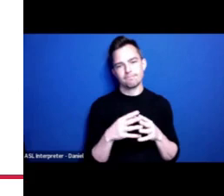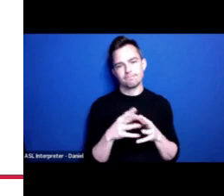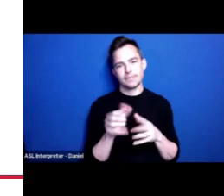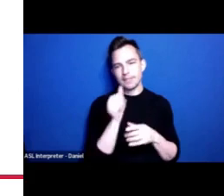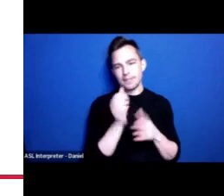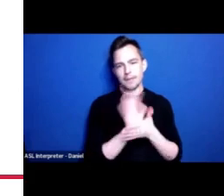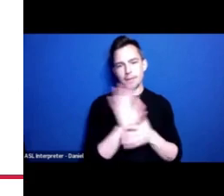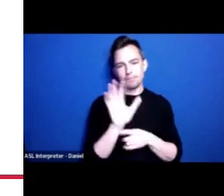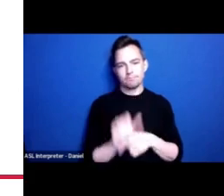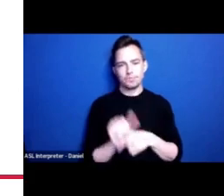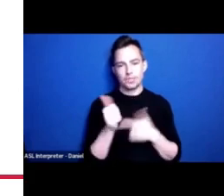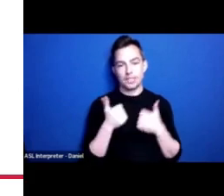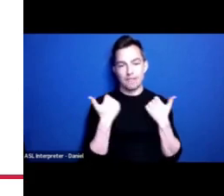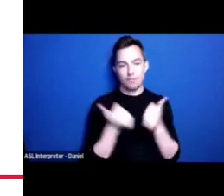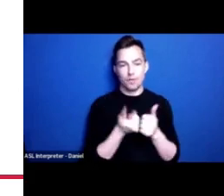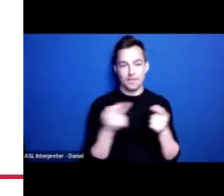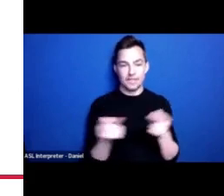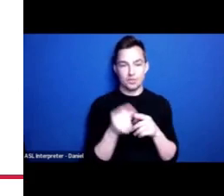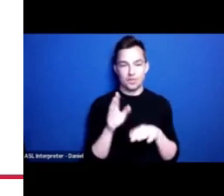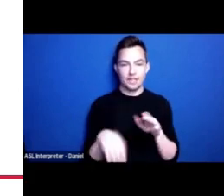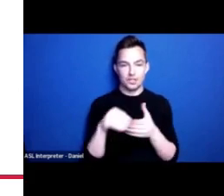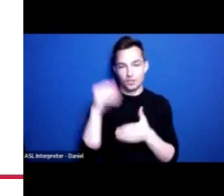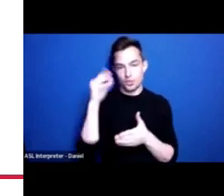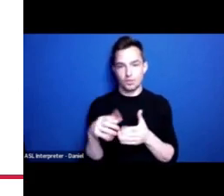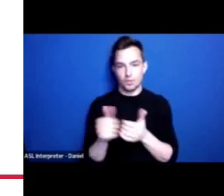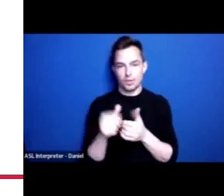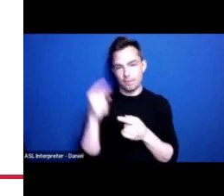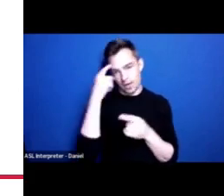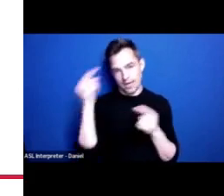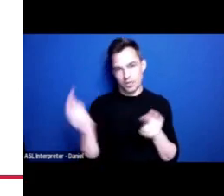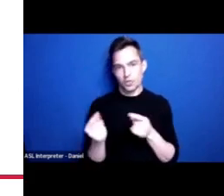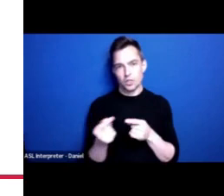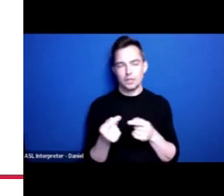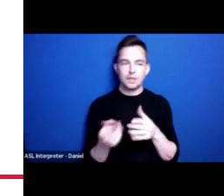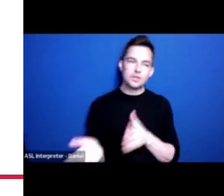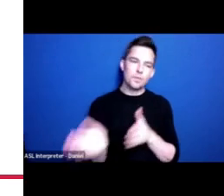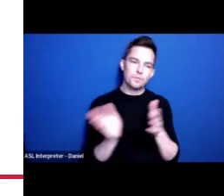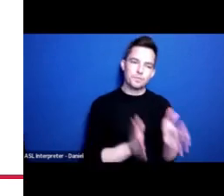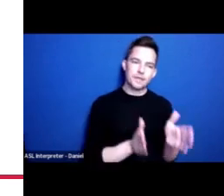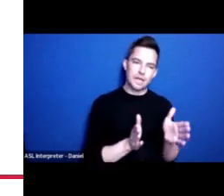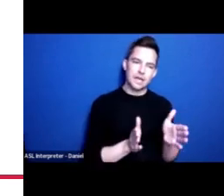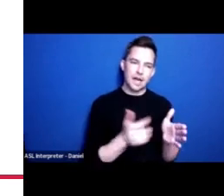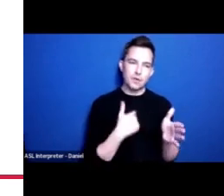the brain injury than they went from being a student with a brain injury, I was able to, you know, I was able to figure out